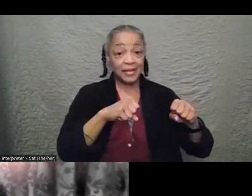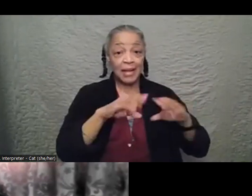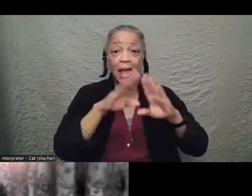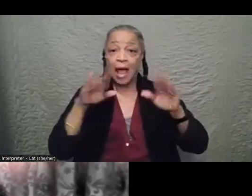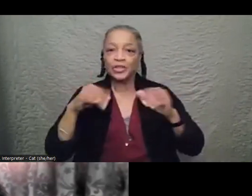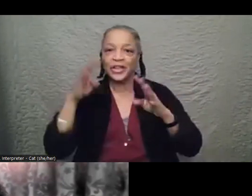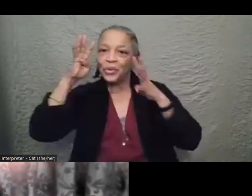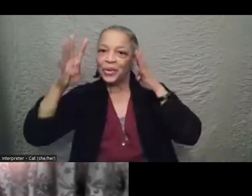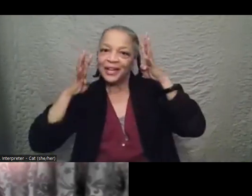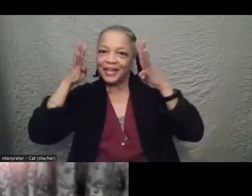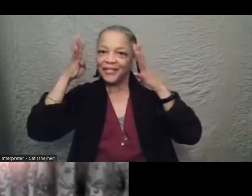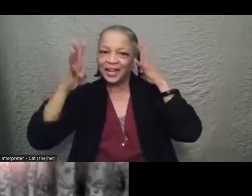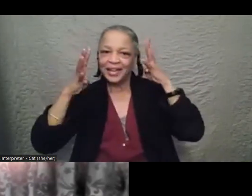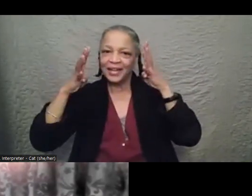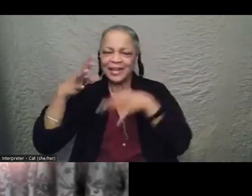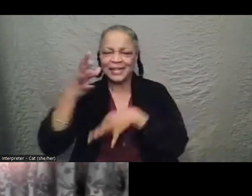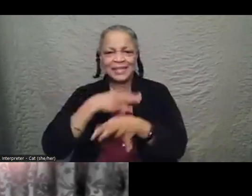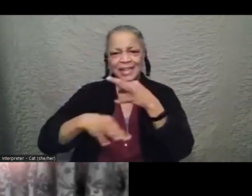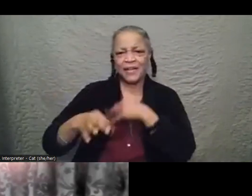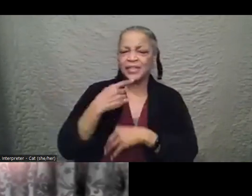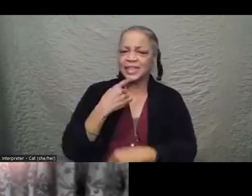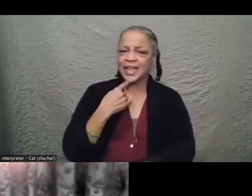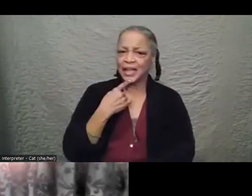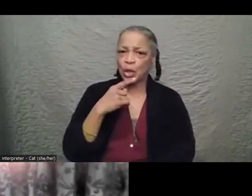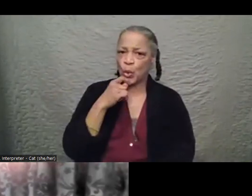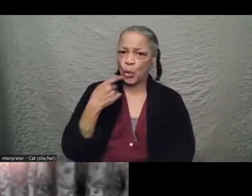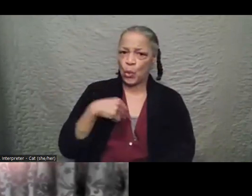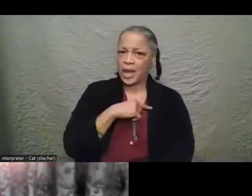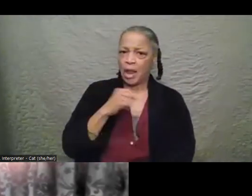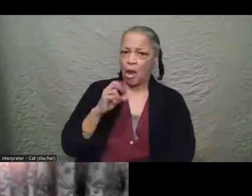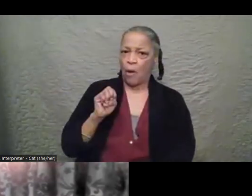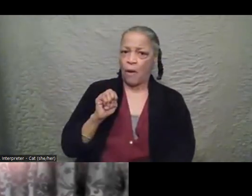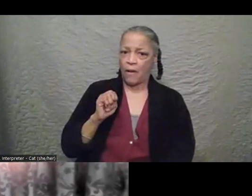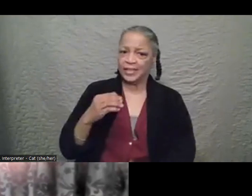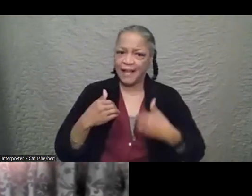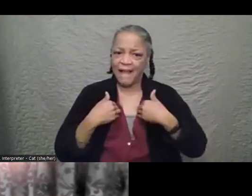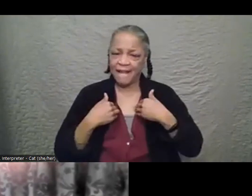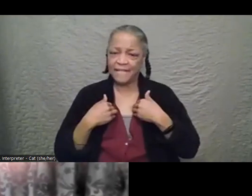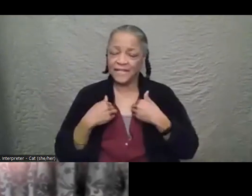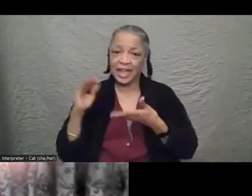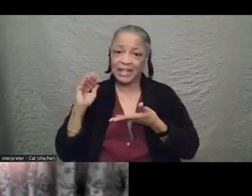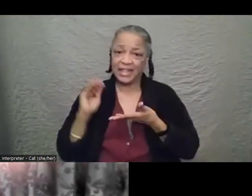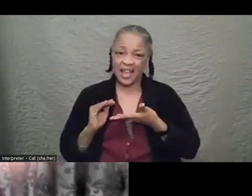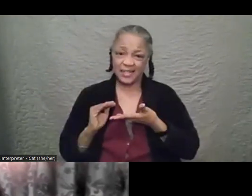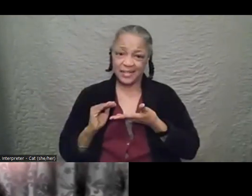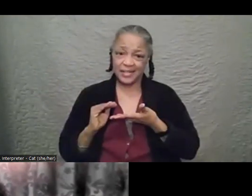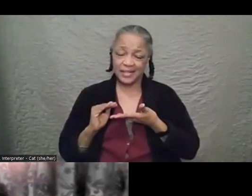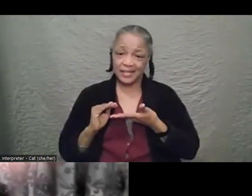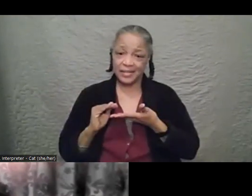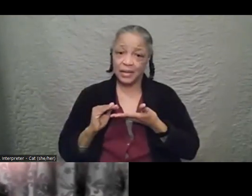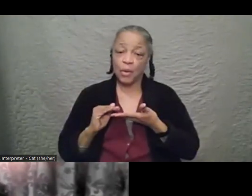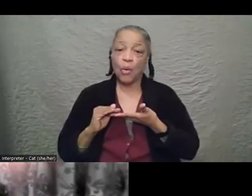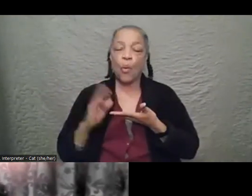, instead of framing the we are as having less , why don't we frame it in terms of our